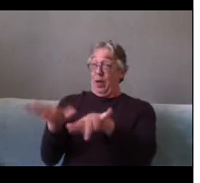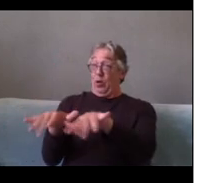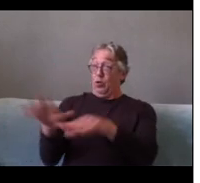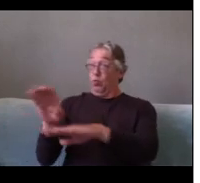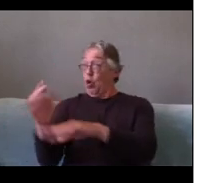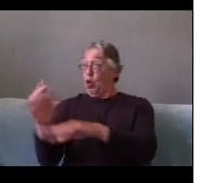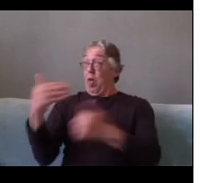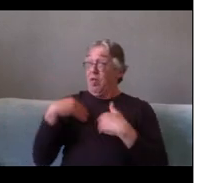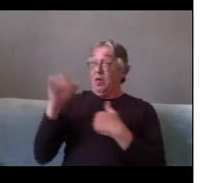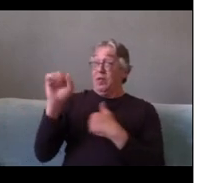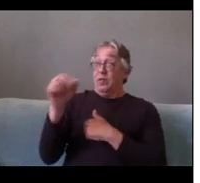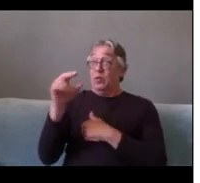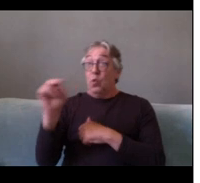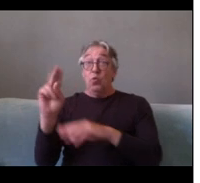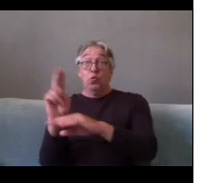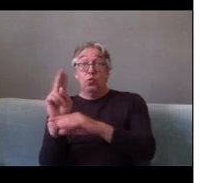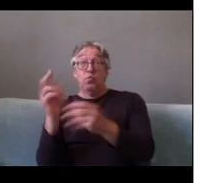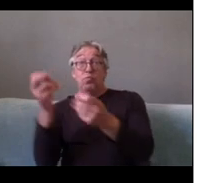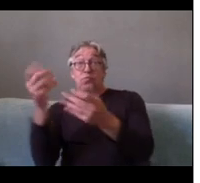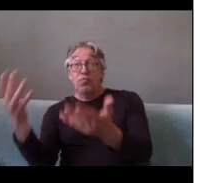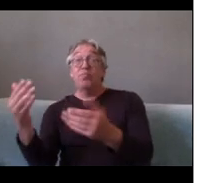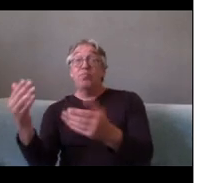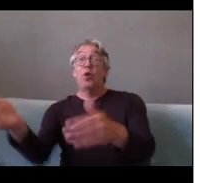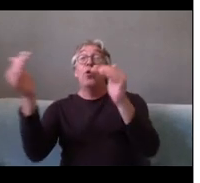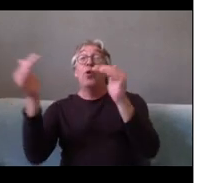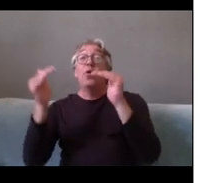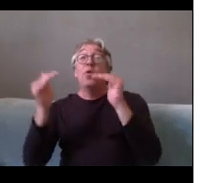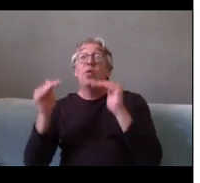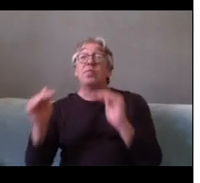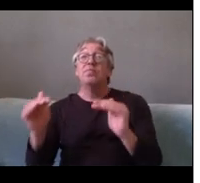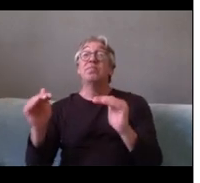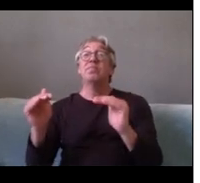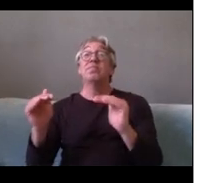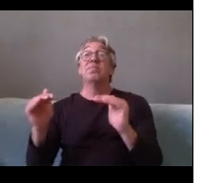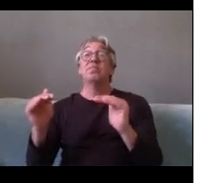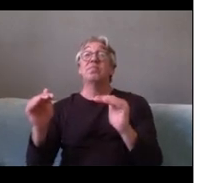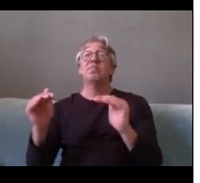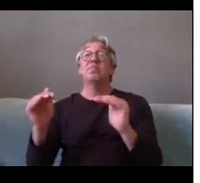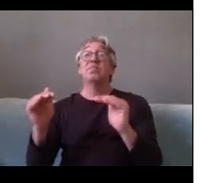Also had a module on information regarding life (cutting out).